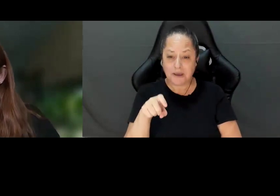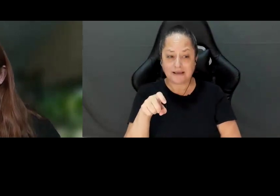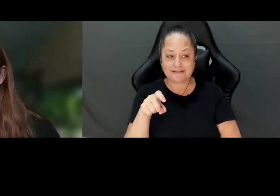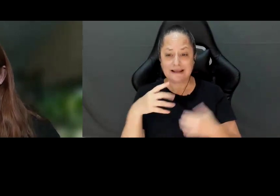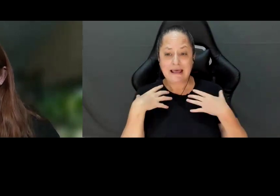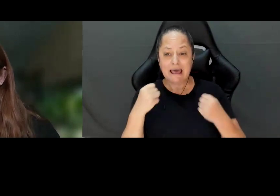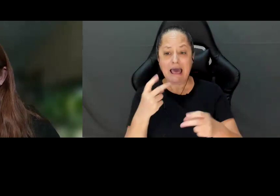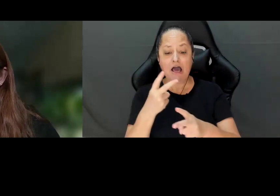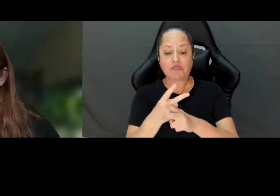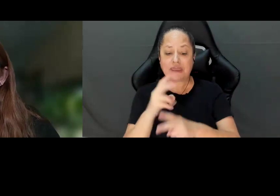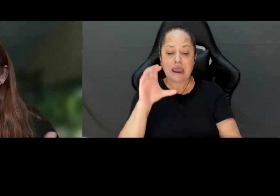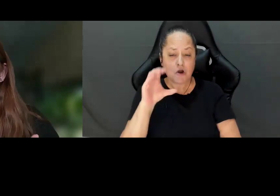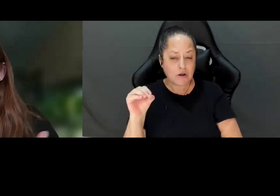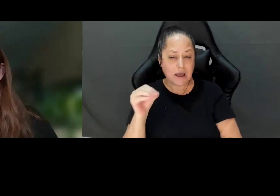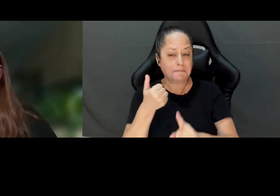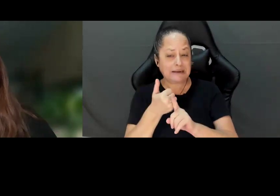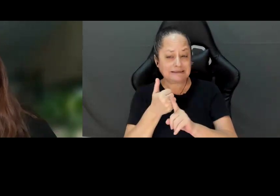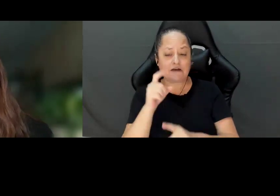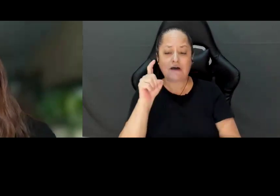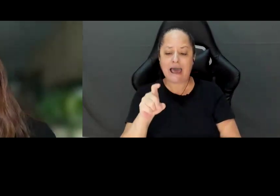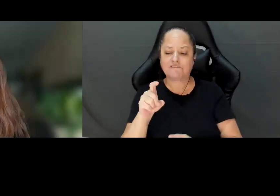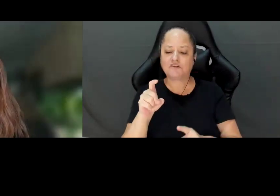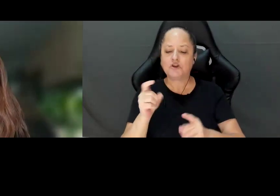care company yourself. You just have to be serving health care clients.